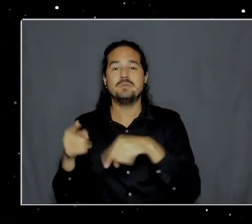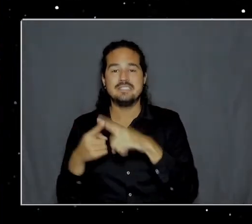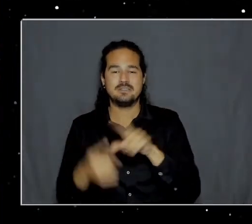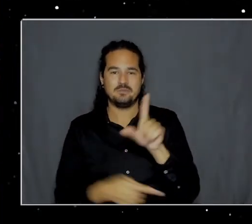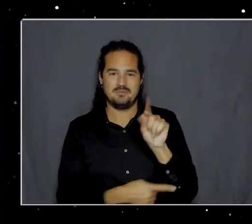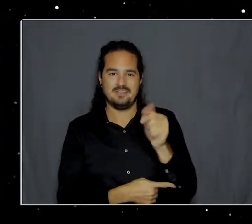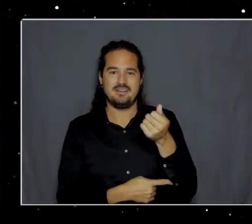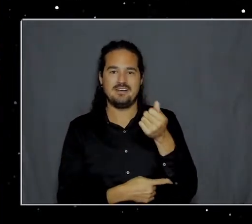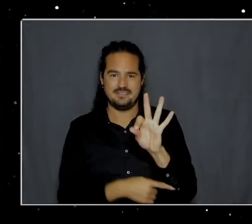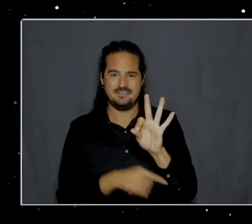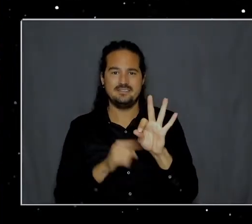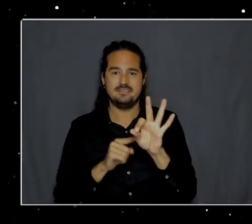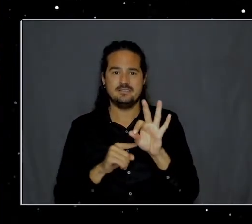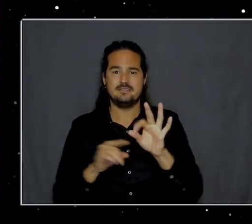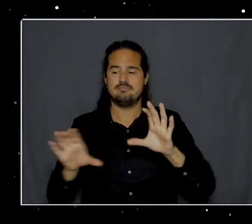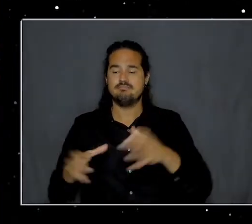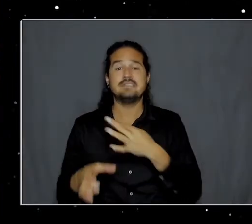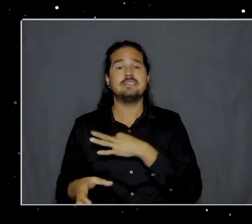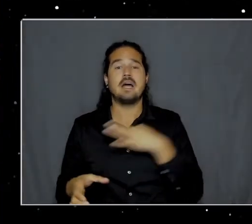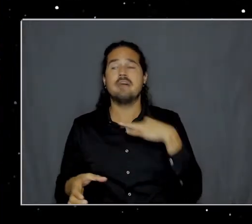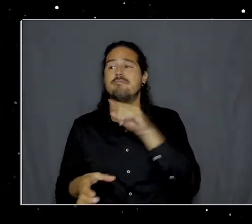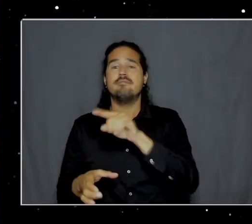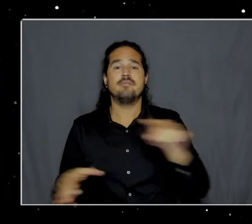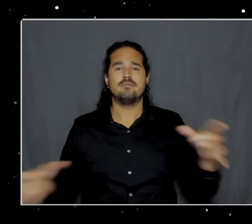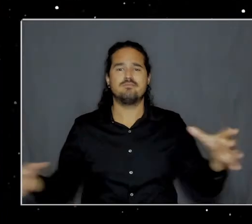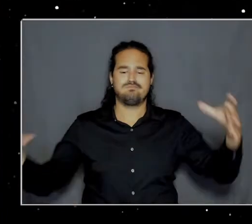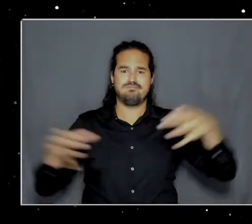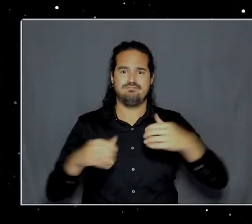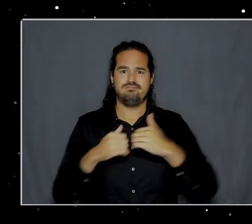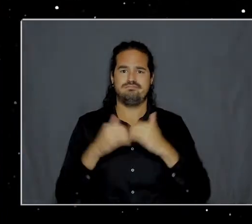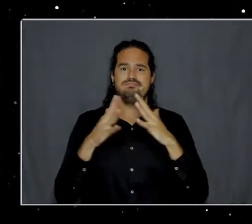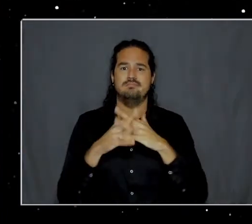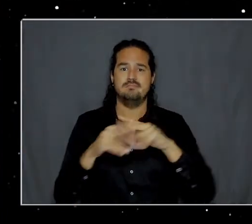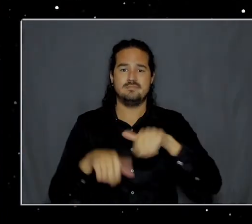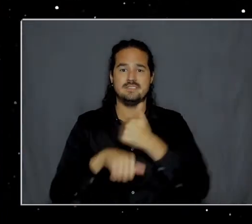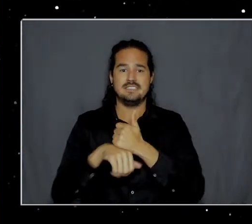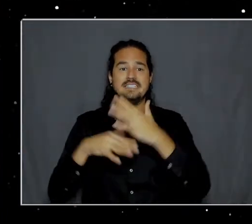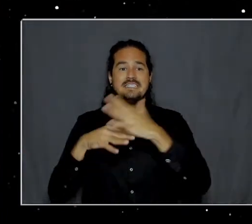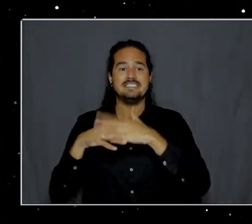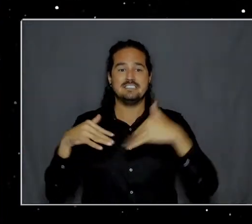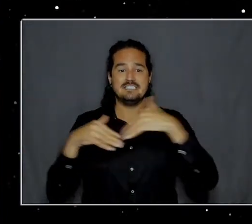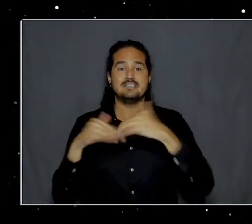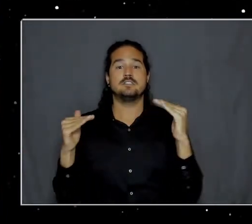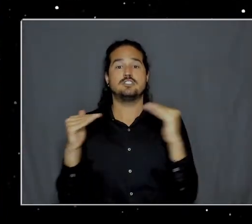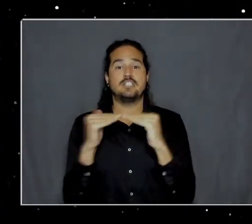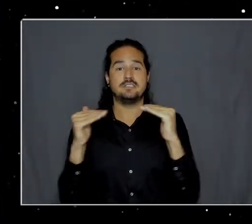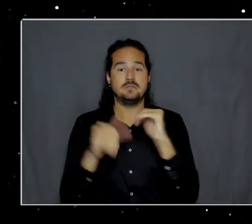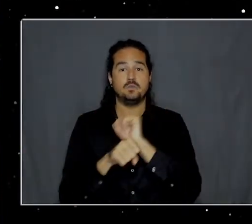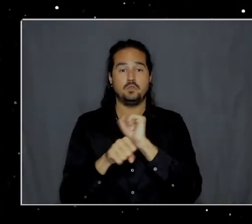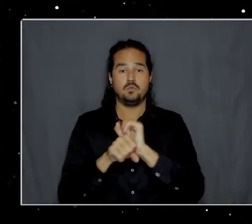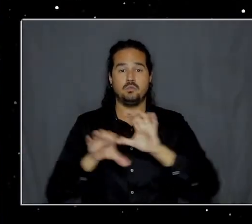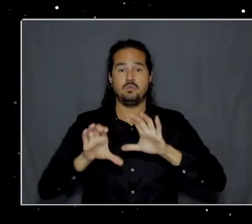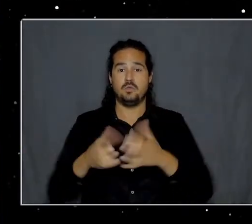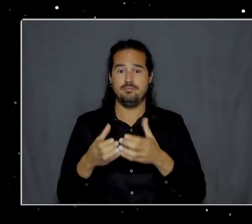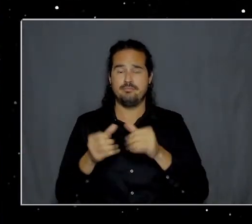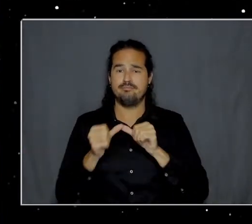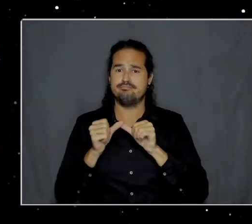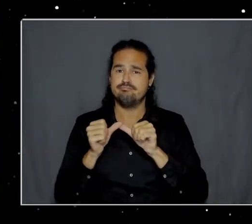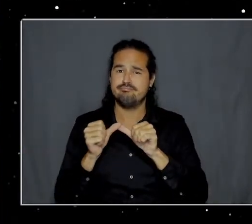A SMALL GROUP OF STAFF ACROSS THE COUNTRY FORMED THE INDIGENOUS JUSTICE WORKING GROUP. AND, FOR THE LAST TWO YEARS, WE